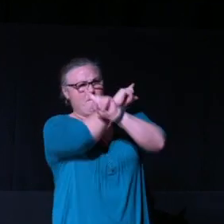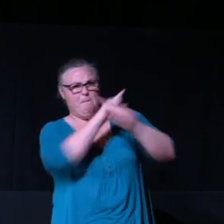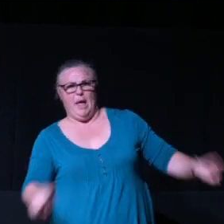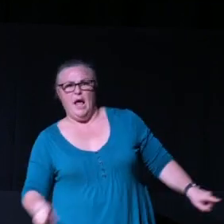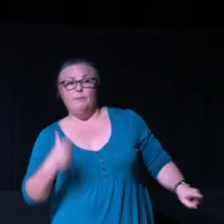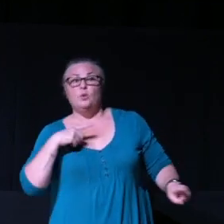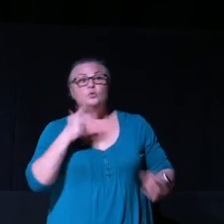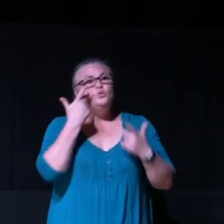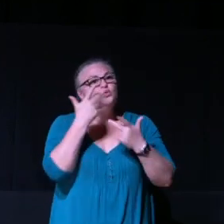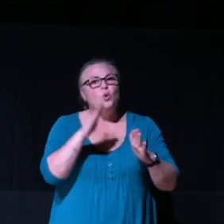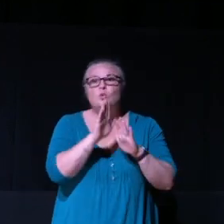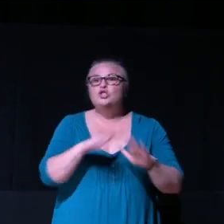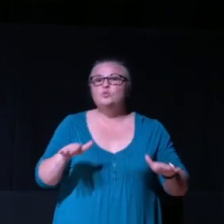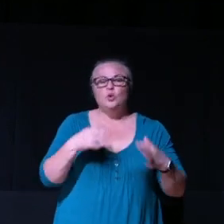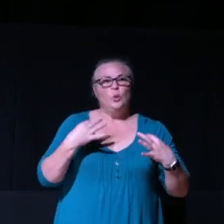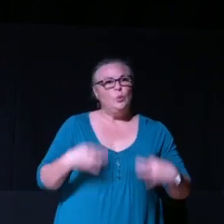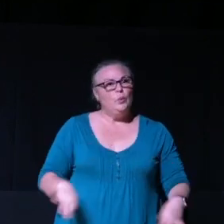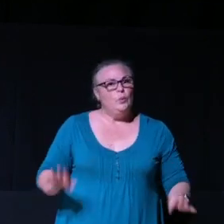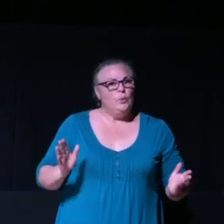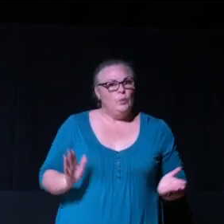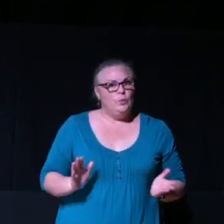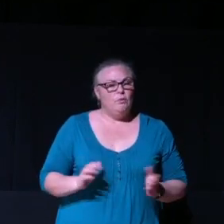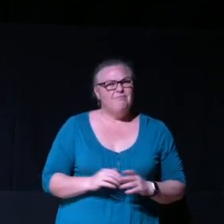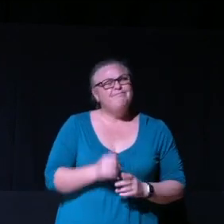what you made of that saga, perhaps the moral panic